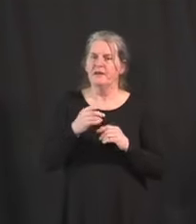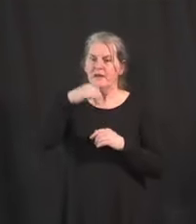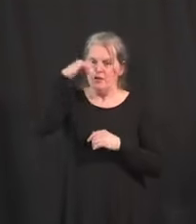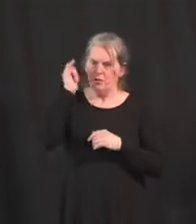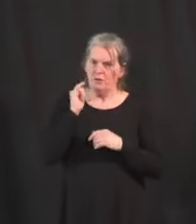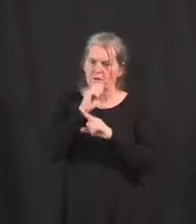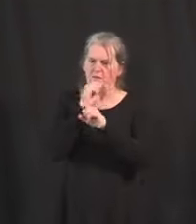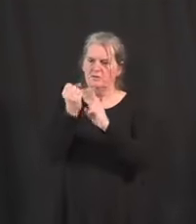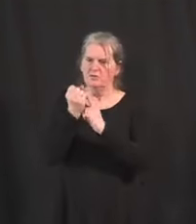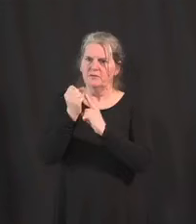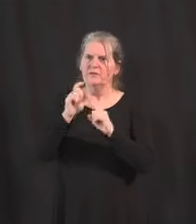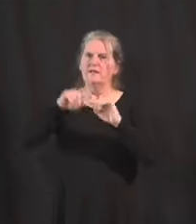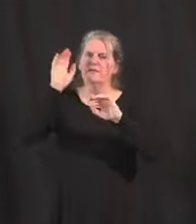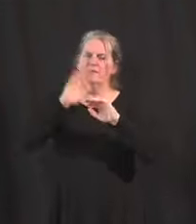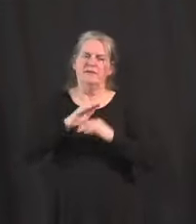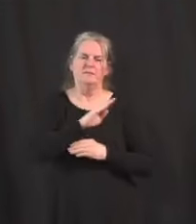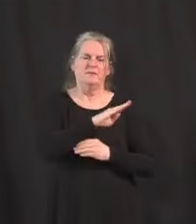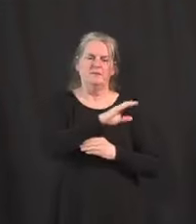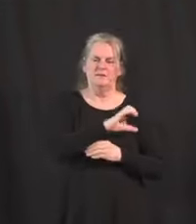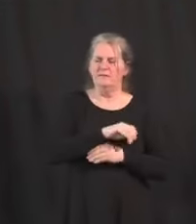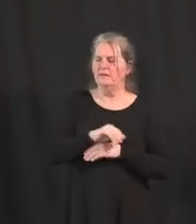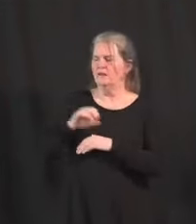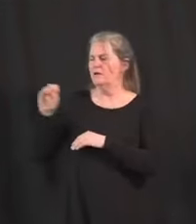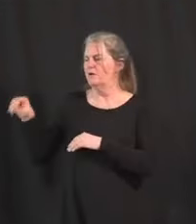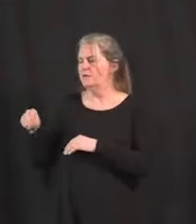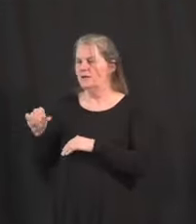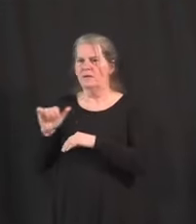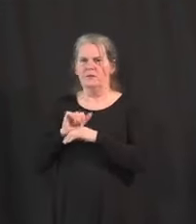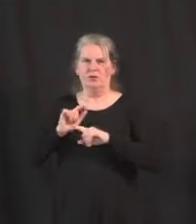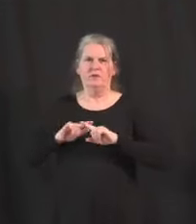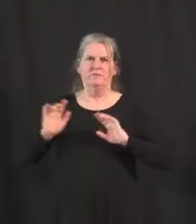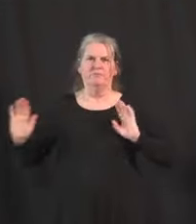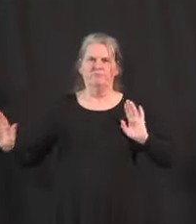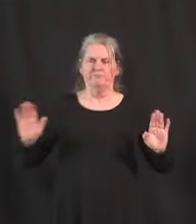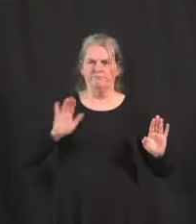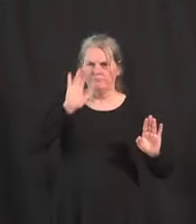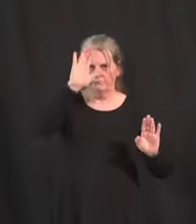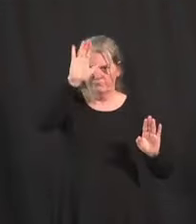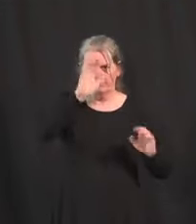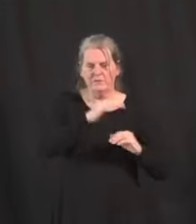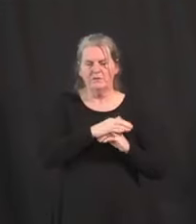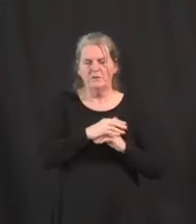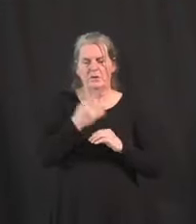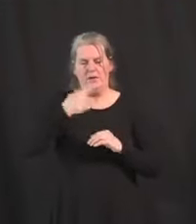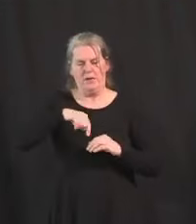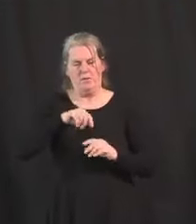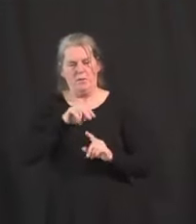ARE LOOKING AT TO MAKE SURE THAT WE'RE TARGETING THOSE WHO ARE AT